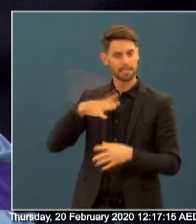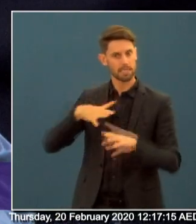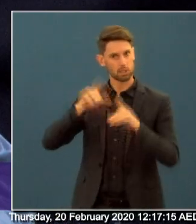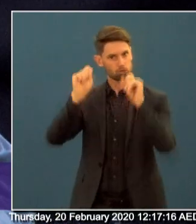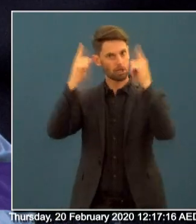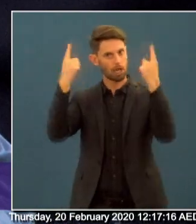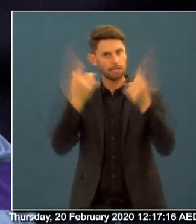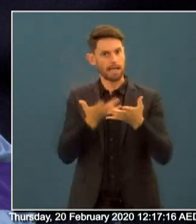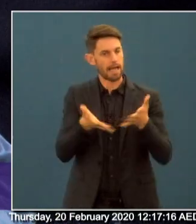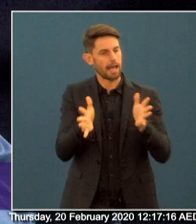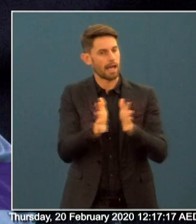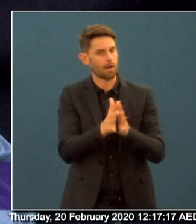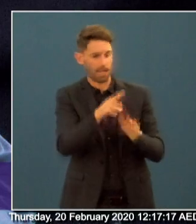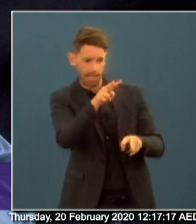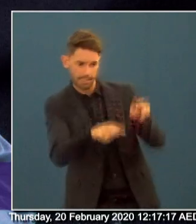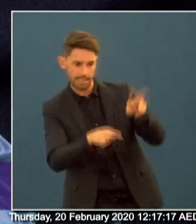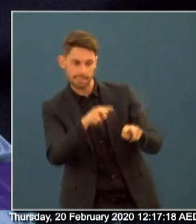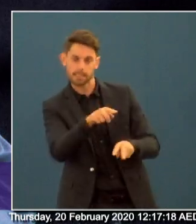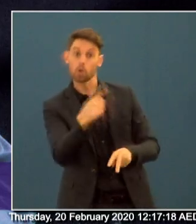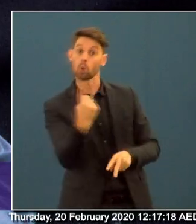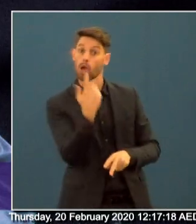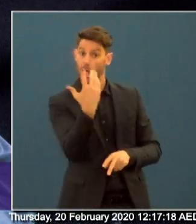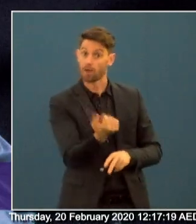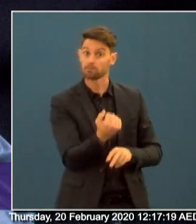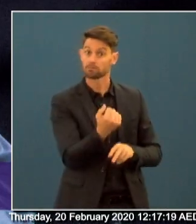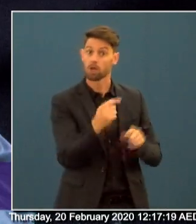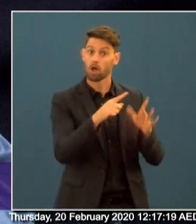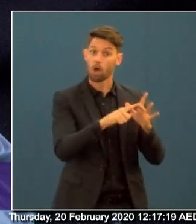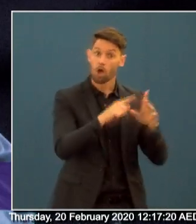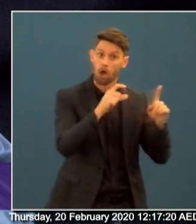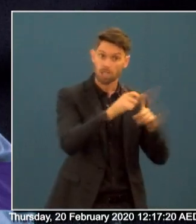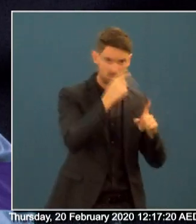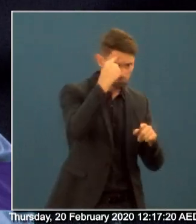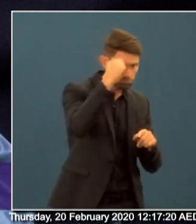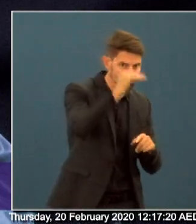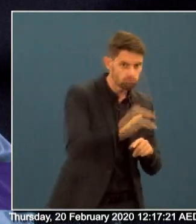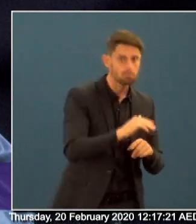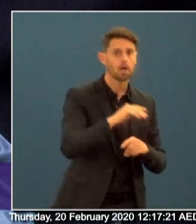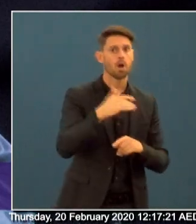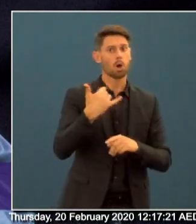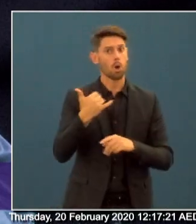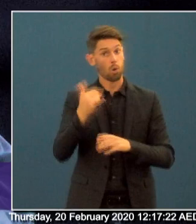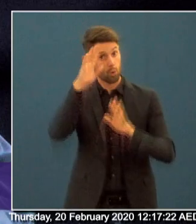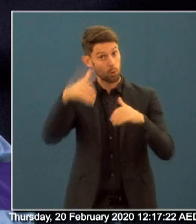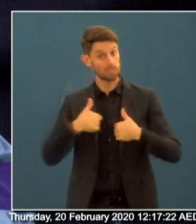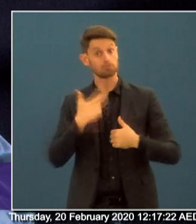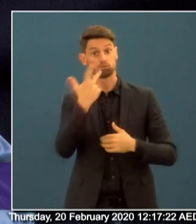of assessing people with intellectual disability or autistic people as they come forward with a concern,